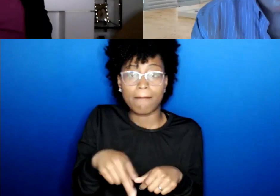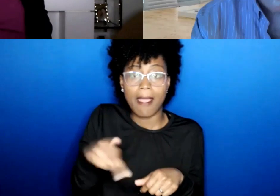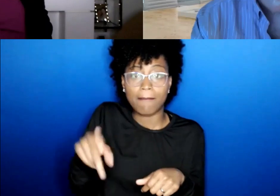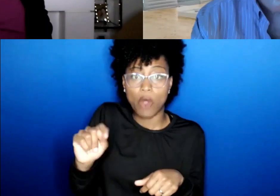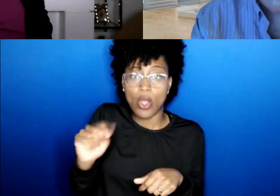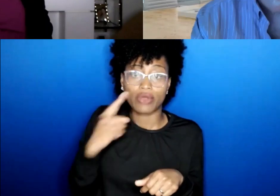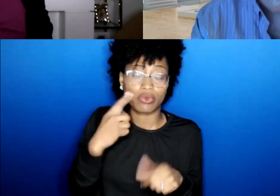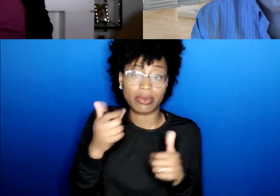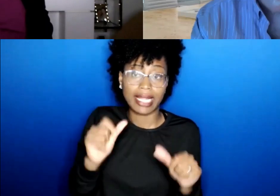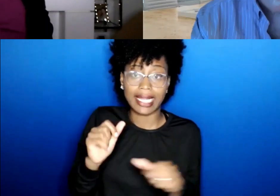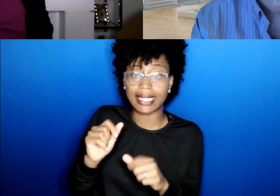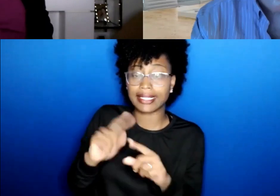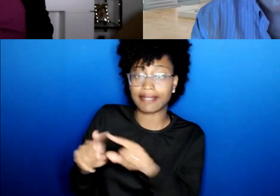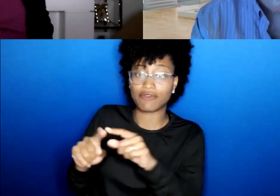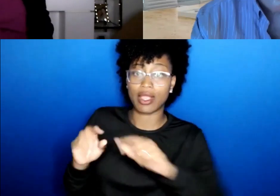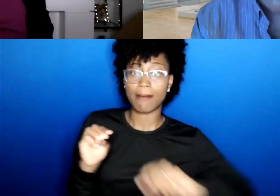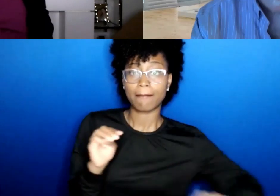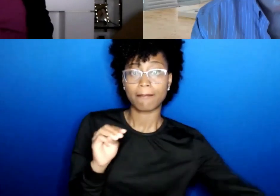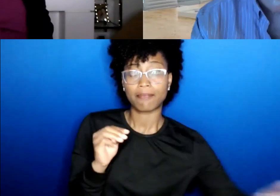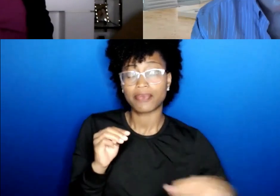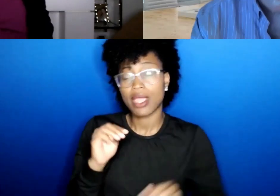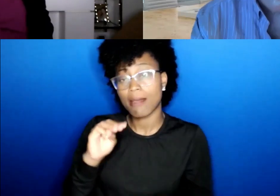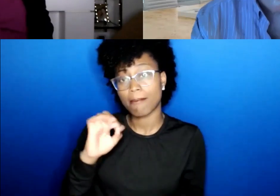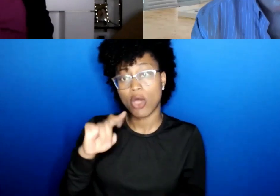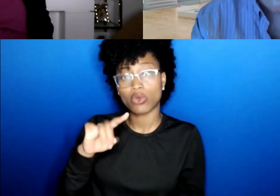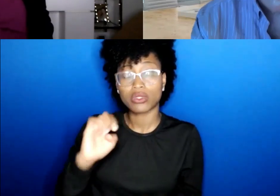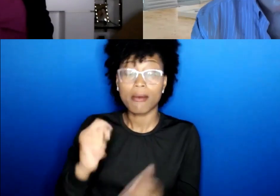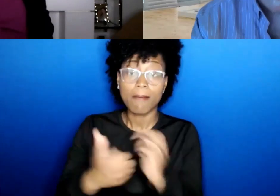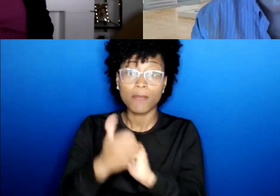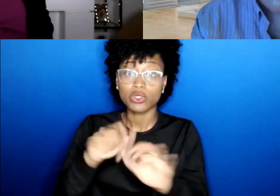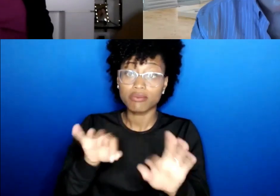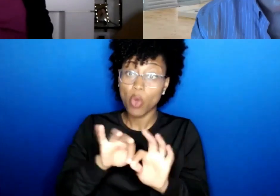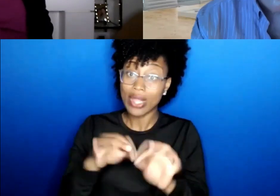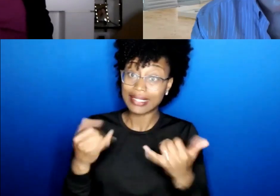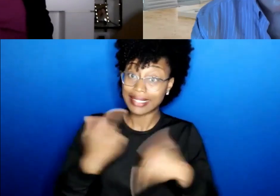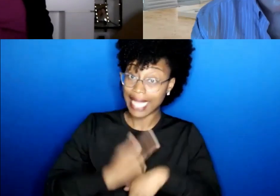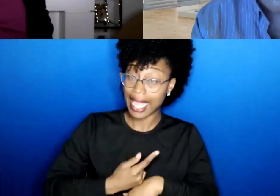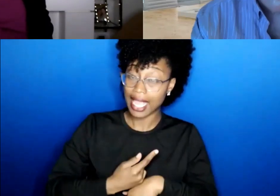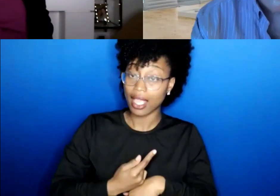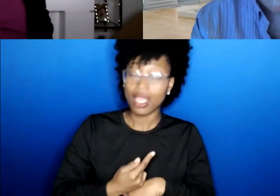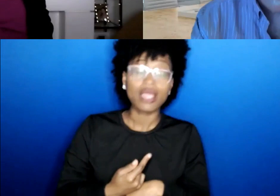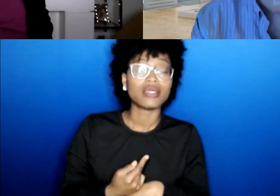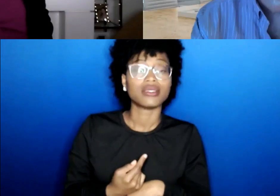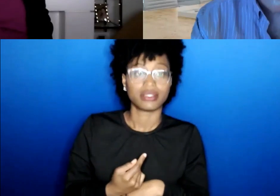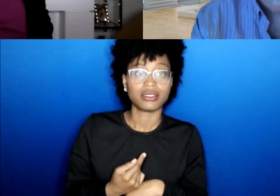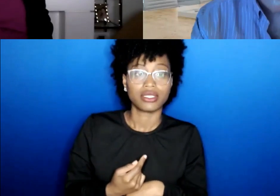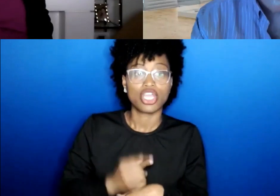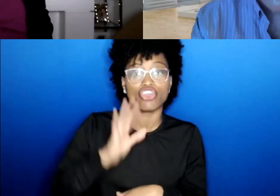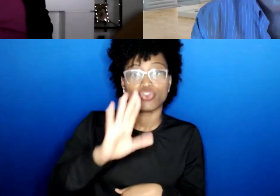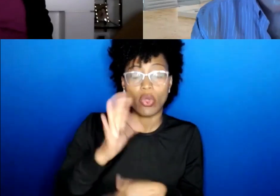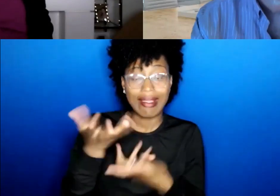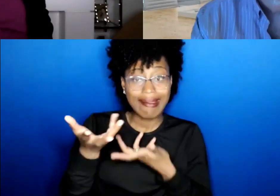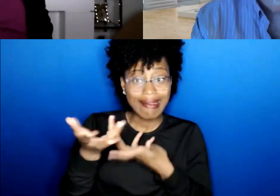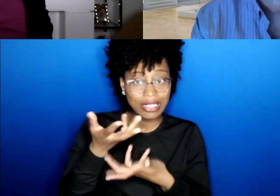06:26:26 But most important today is how you can take your interactive presentation that